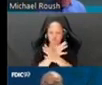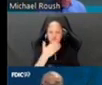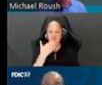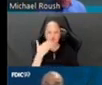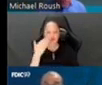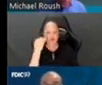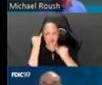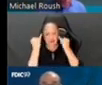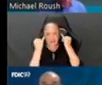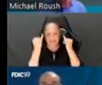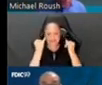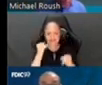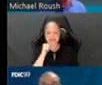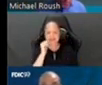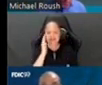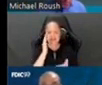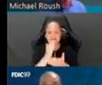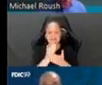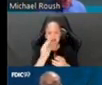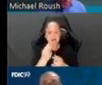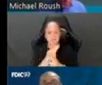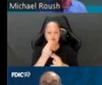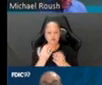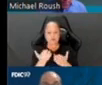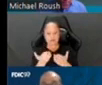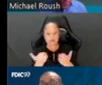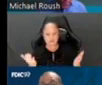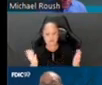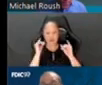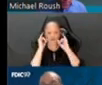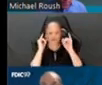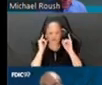Now that doesn't stop you from using the materials and structuring your own online program. It